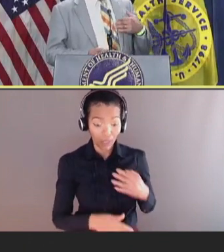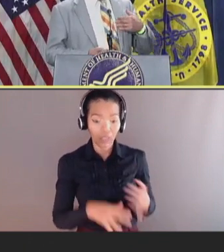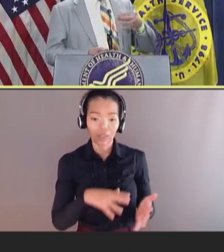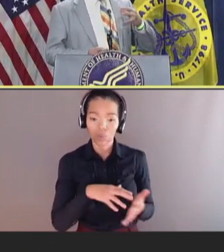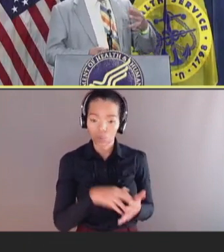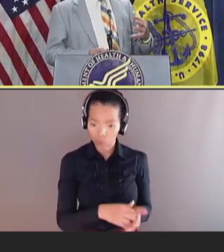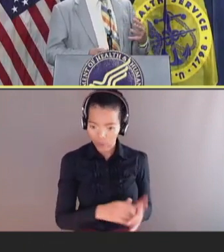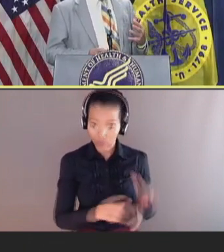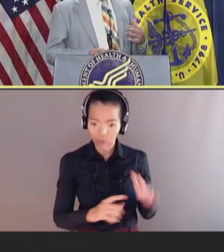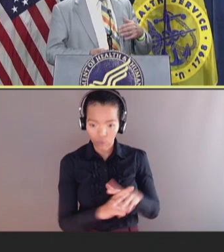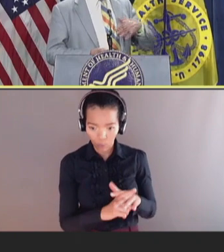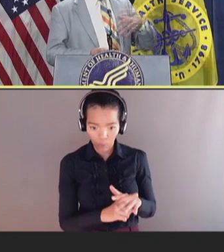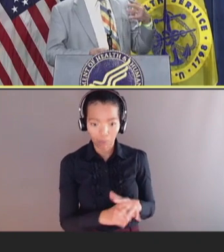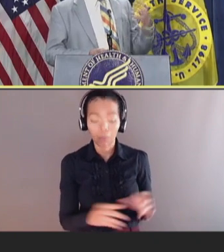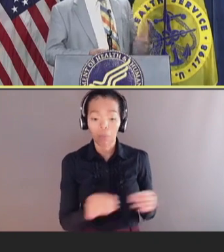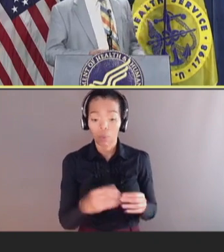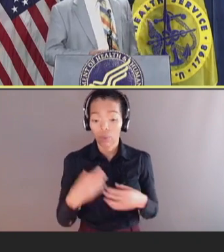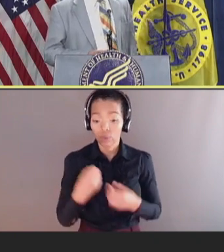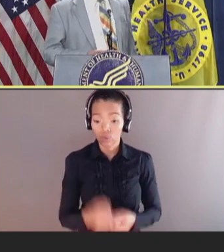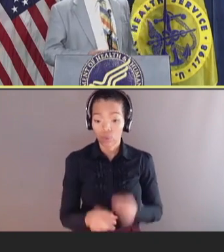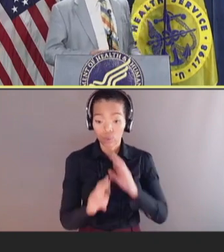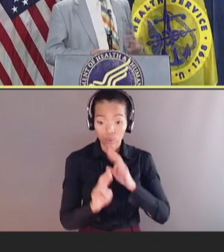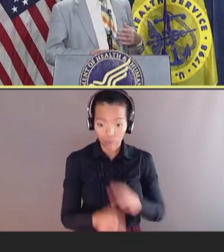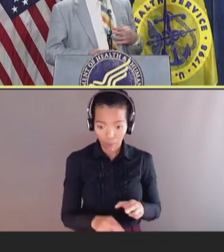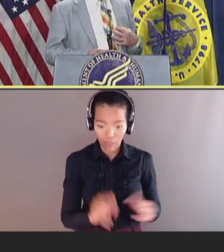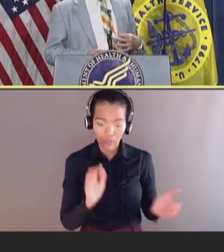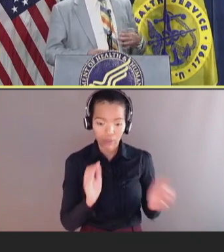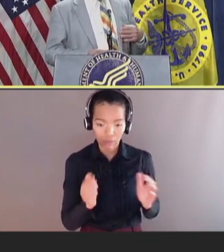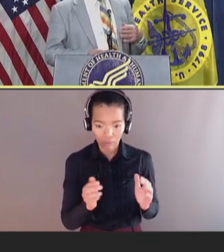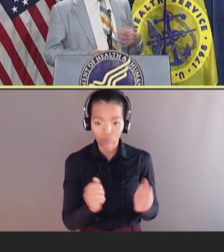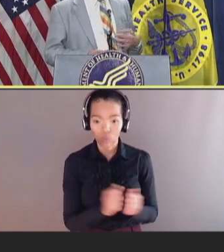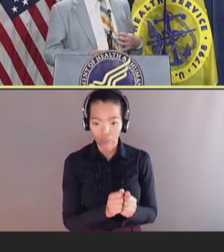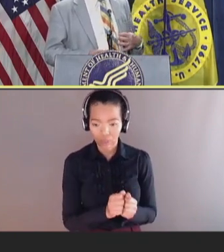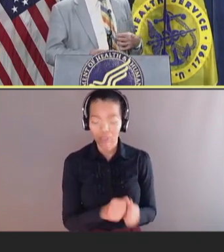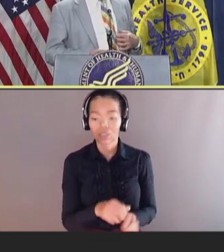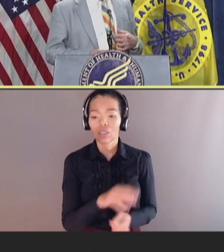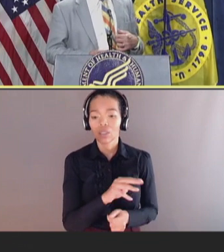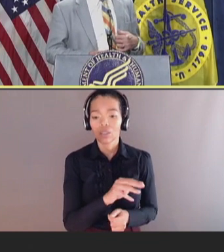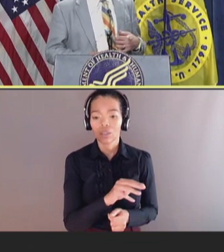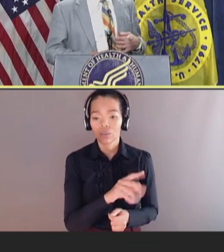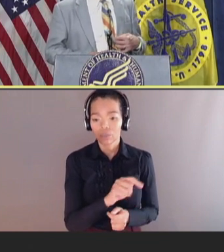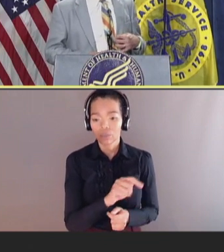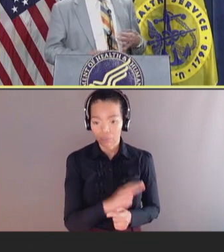the strongest response of all the groups to the mycobacterial antigens in the lung. So,